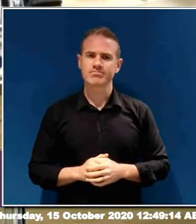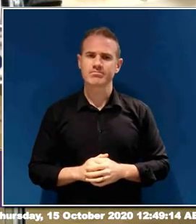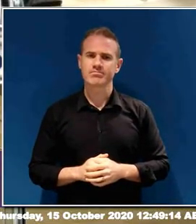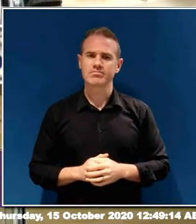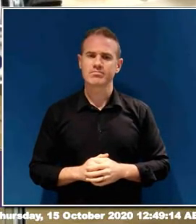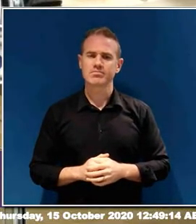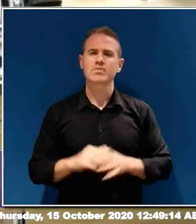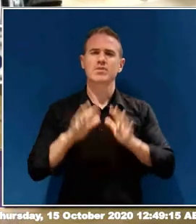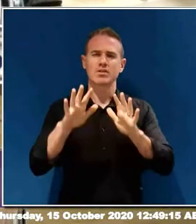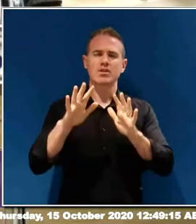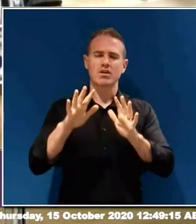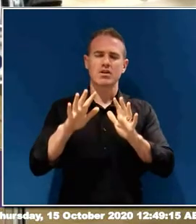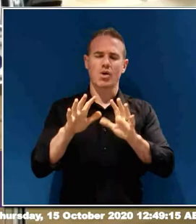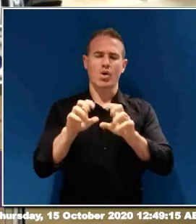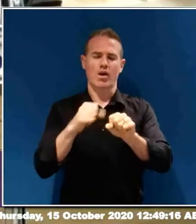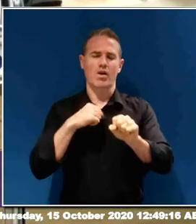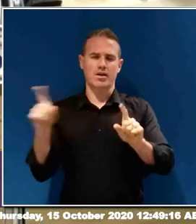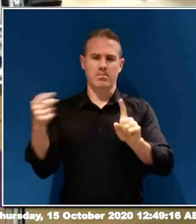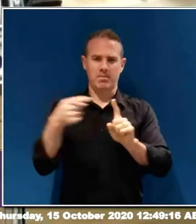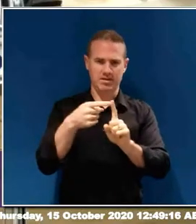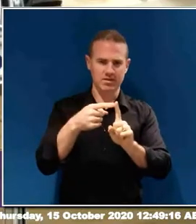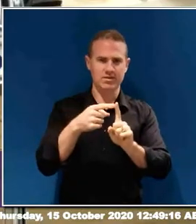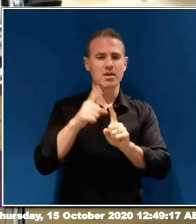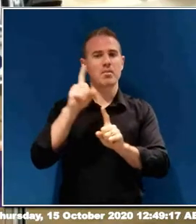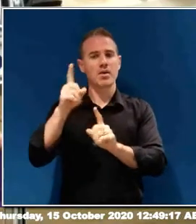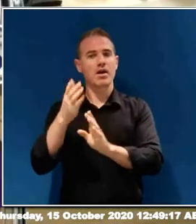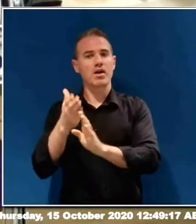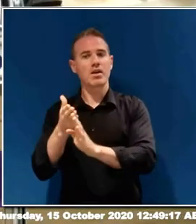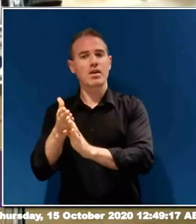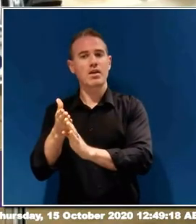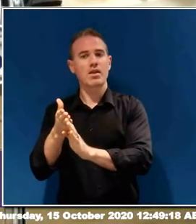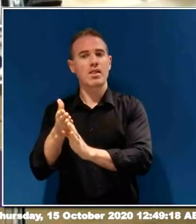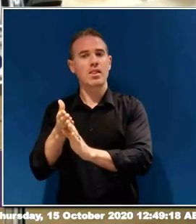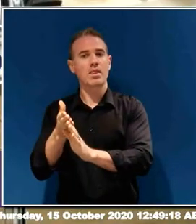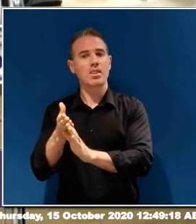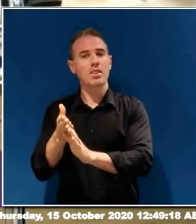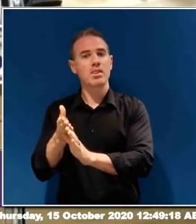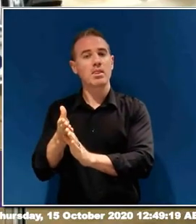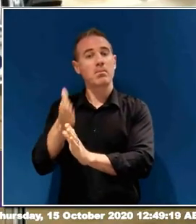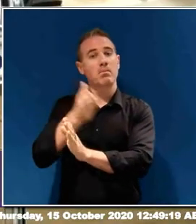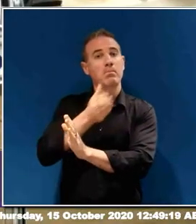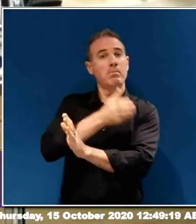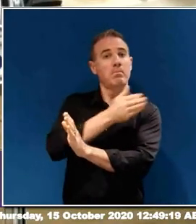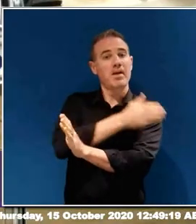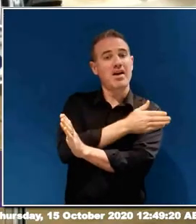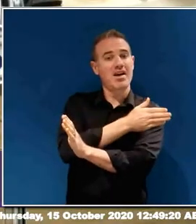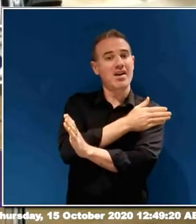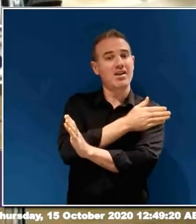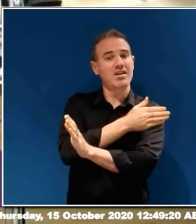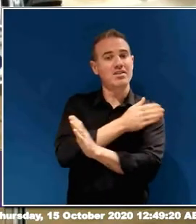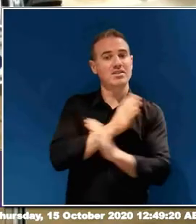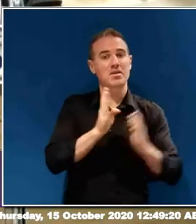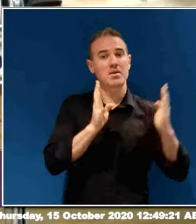But over the past period, as a PEO, you have seen students